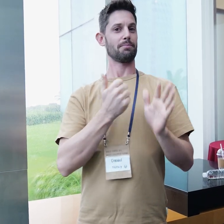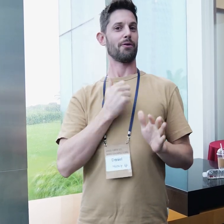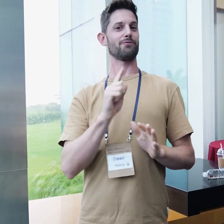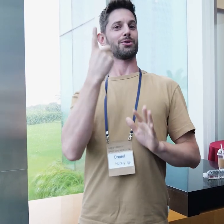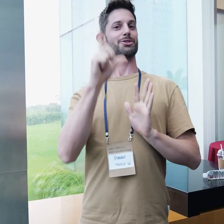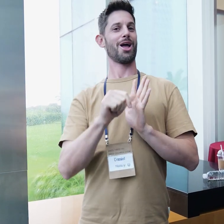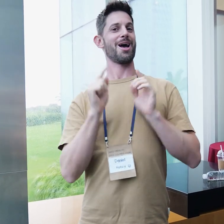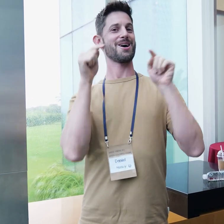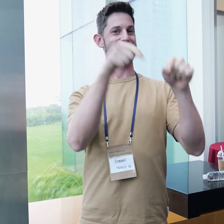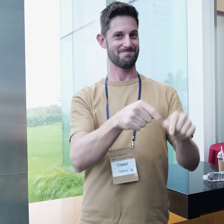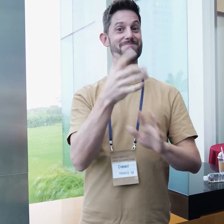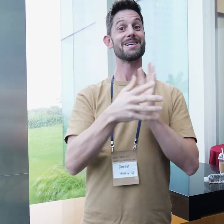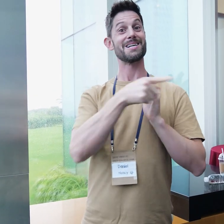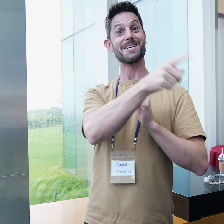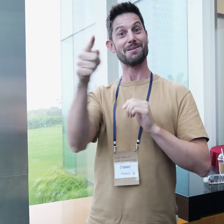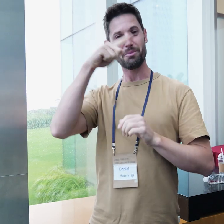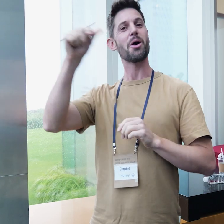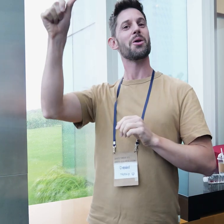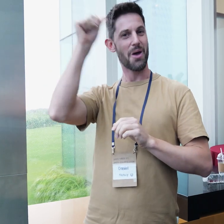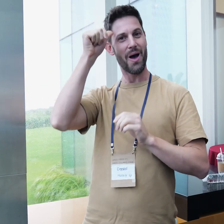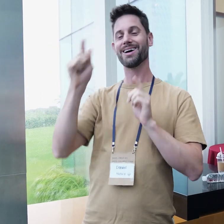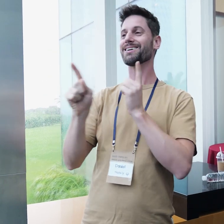What that signifies is that it was my first time attending a CODA conference.